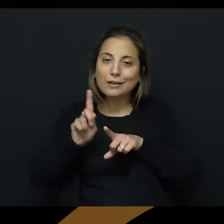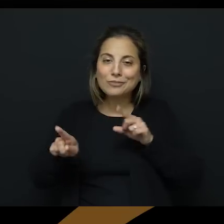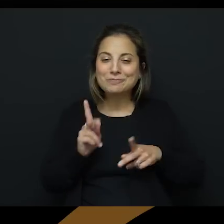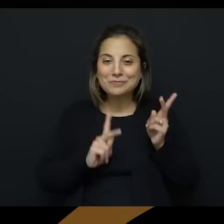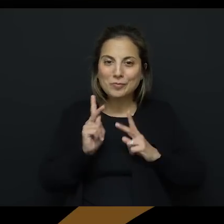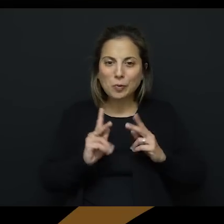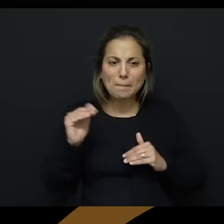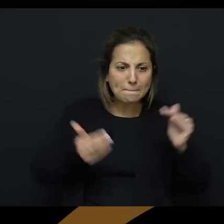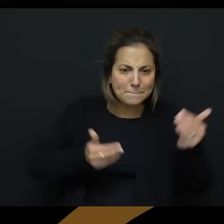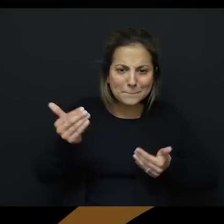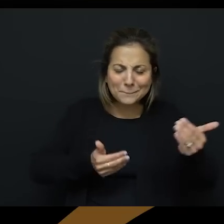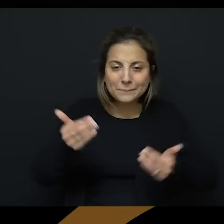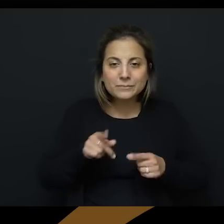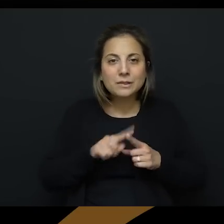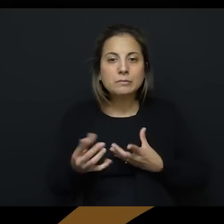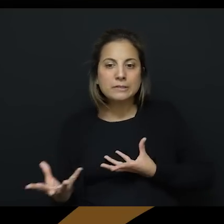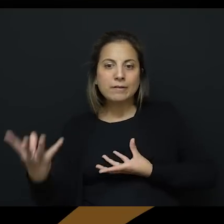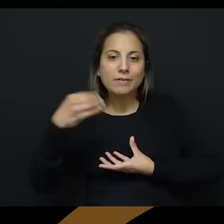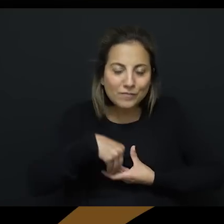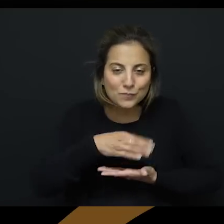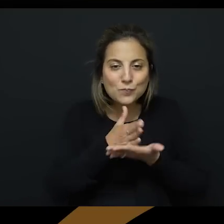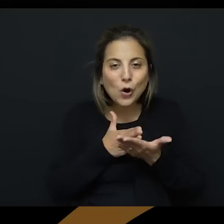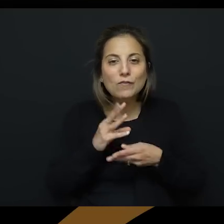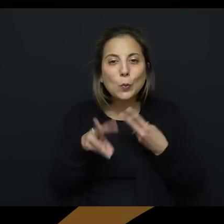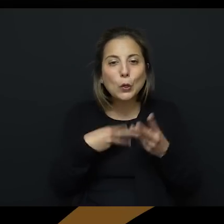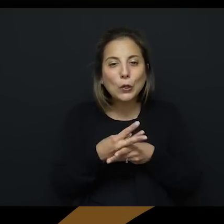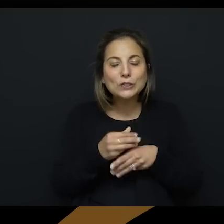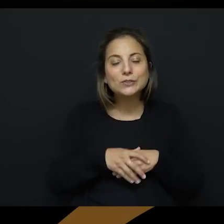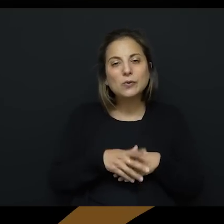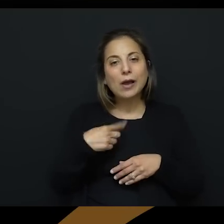All kinds of persons. But it was just you know, part of the world.